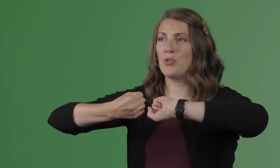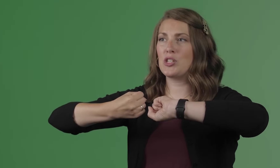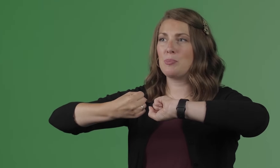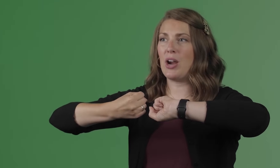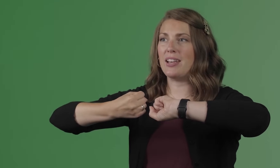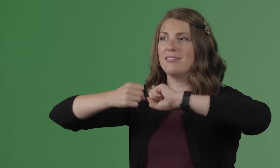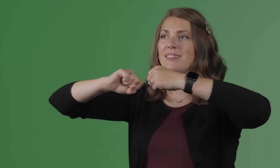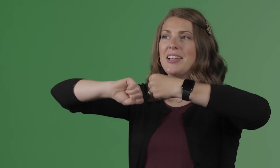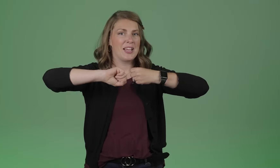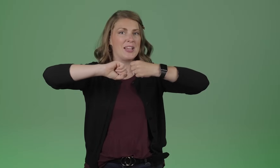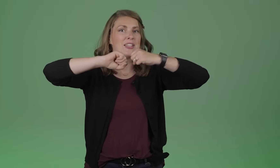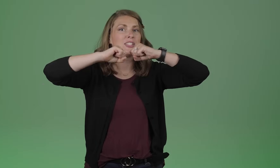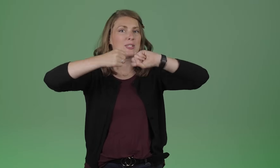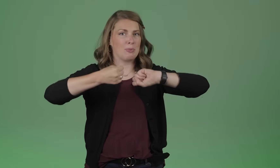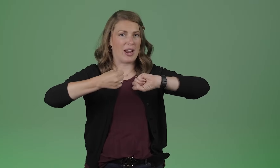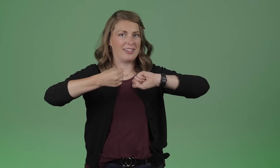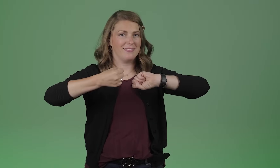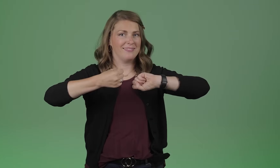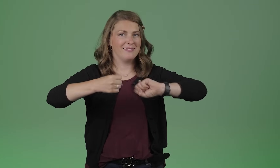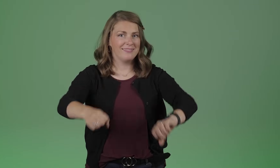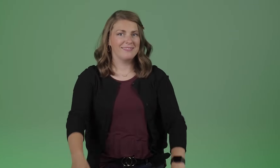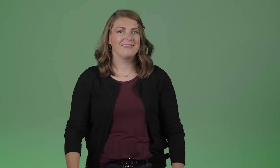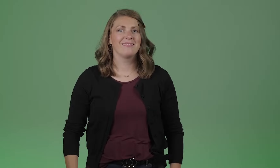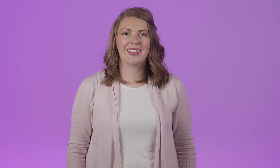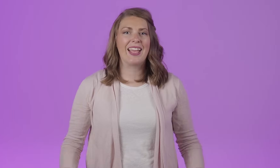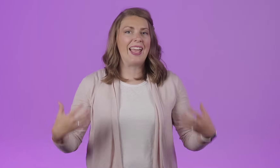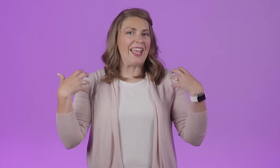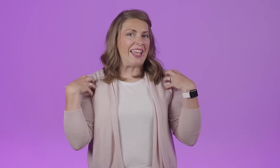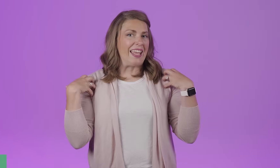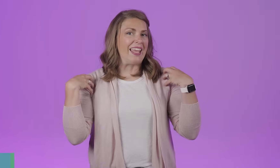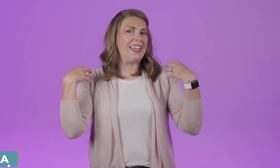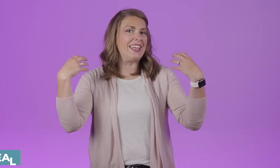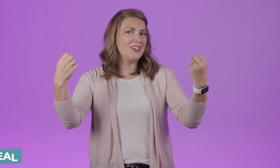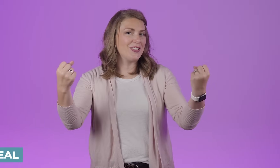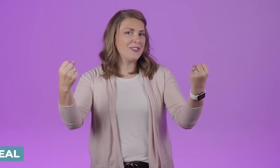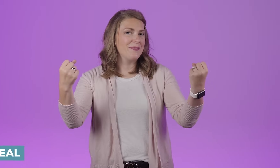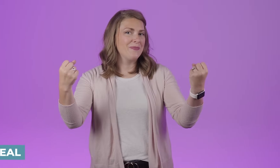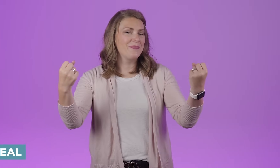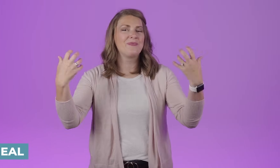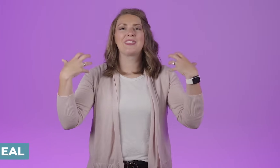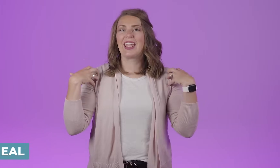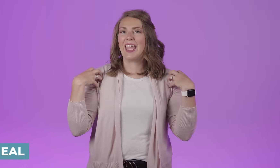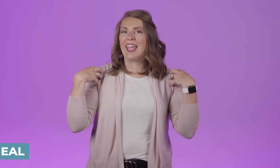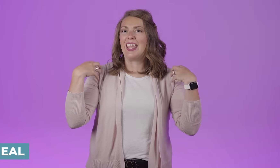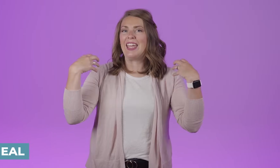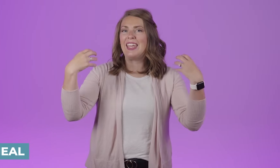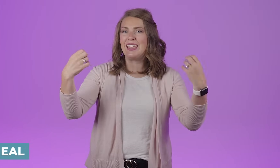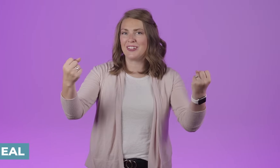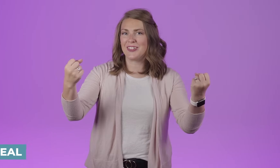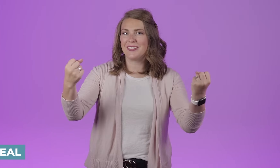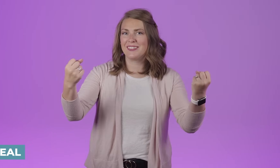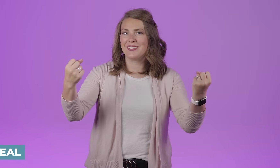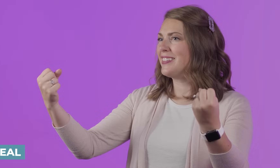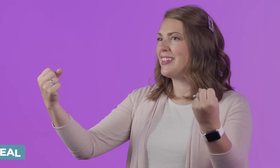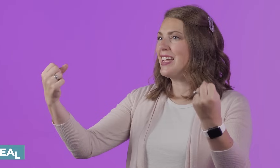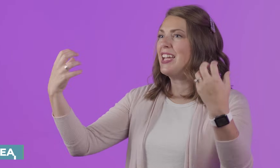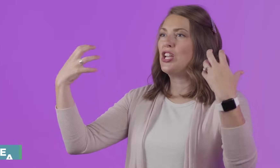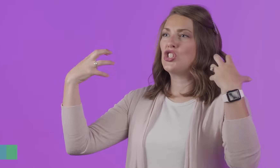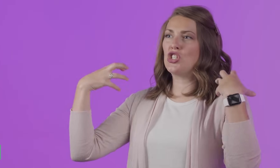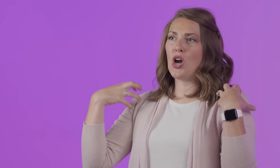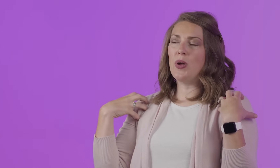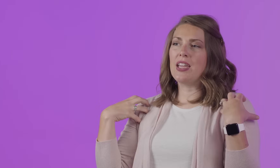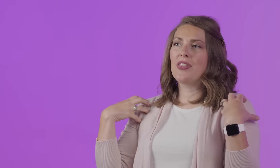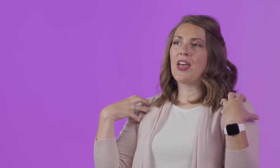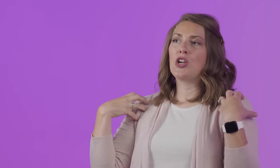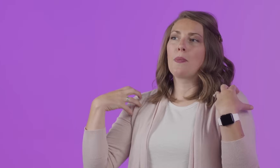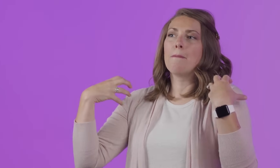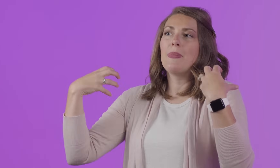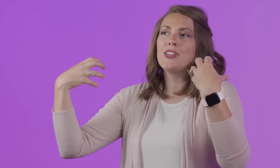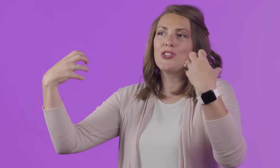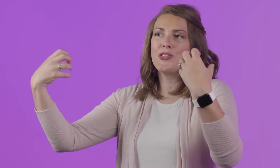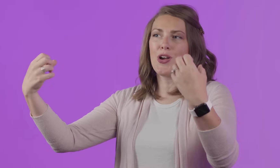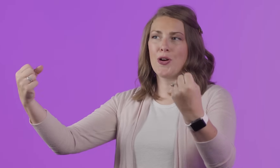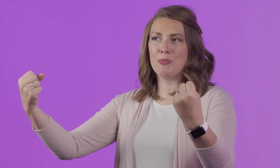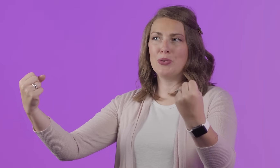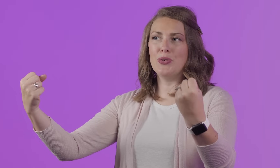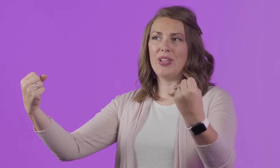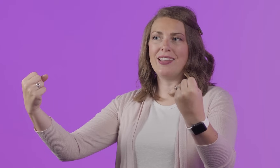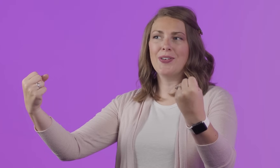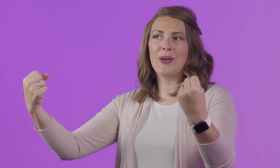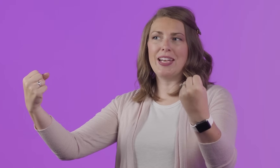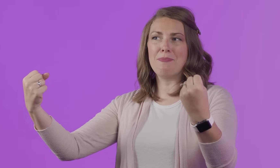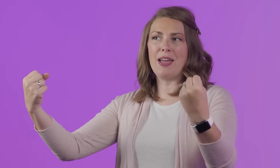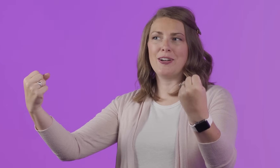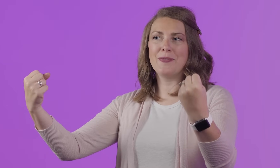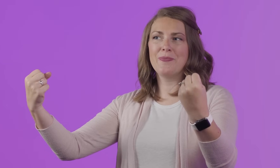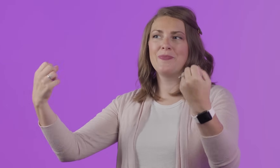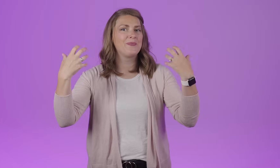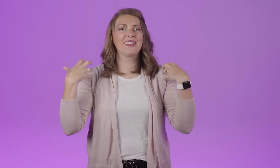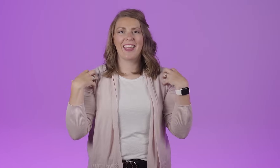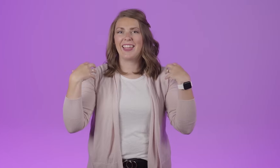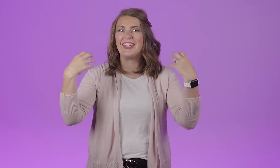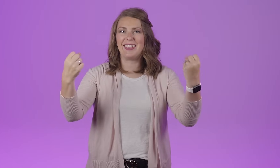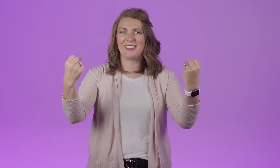for a sprain 'sprain.' 'Heal, heal,' it's showing that your muscles are improving or getting better 'heal.'